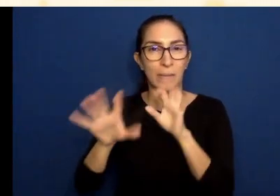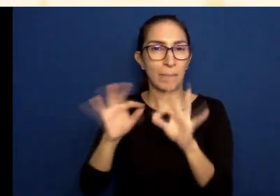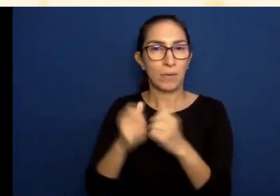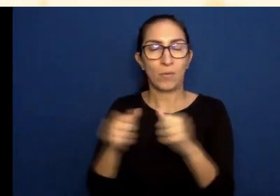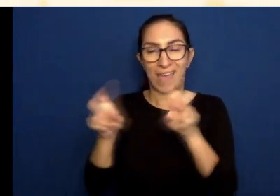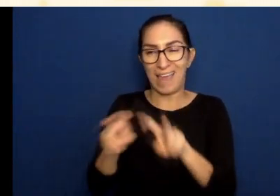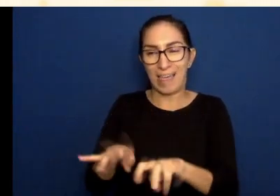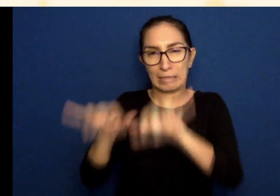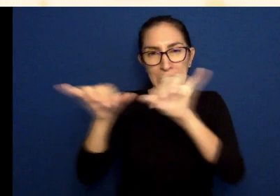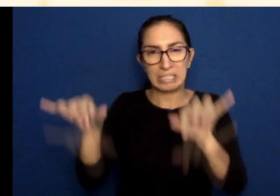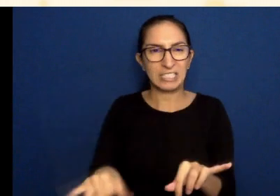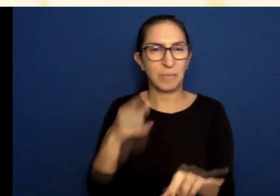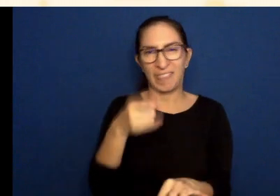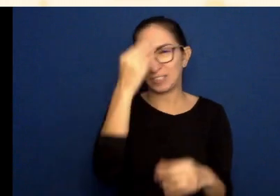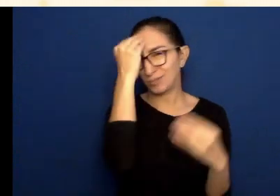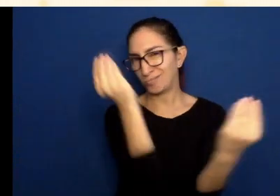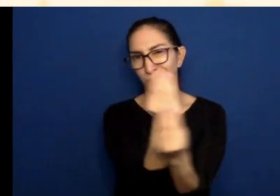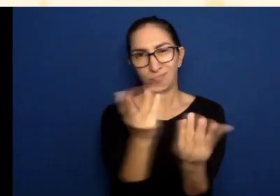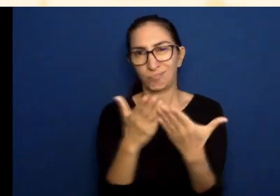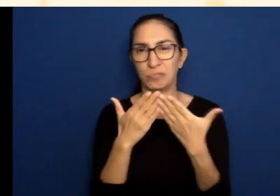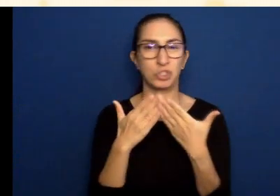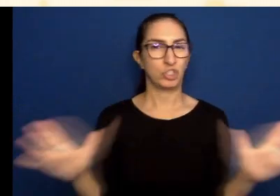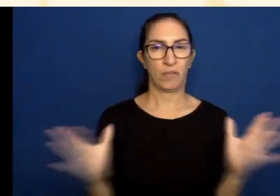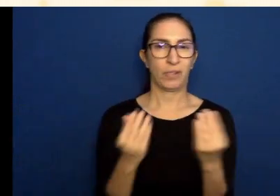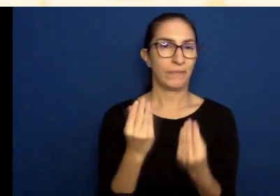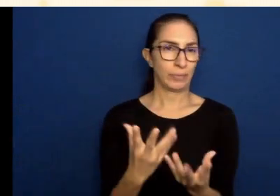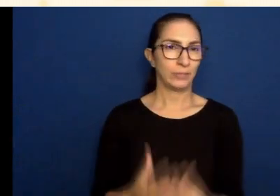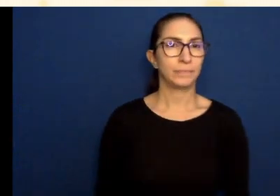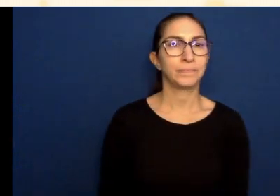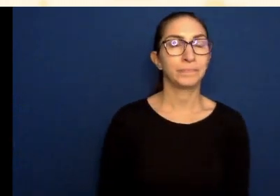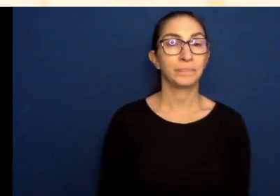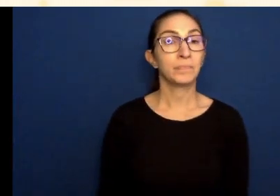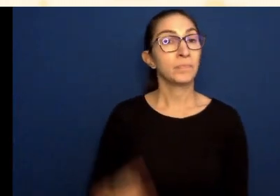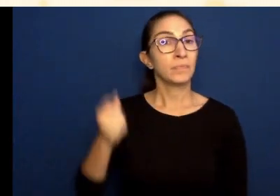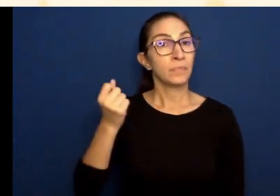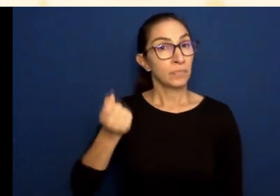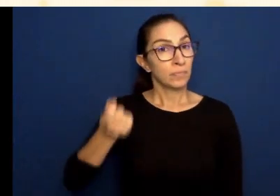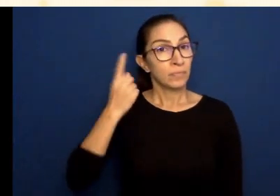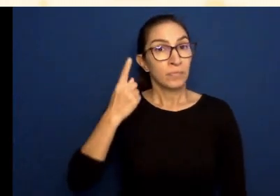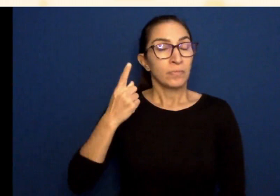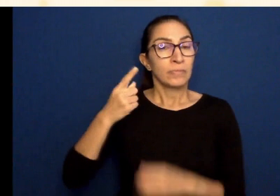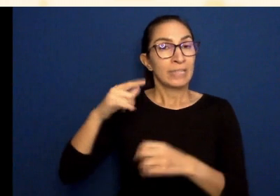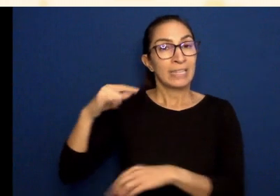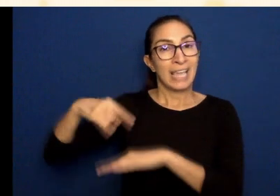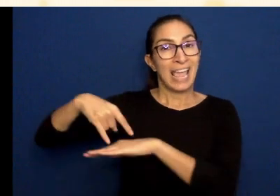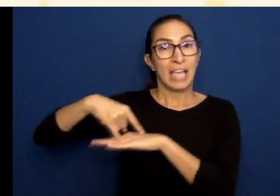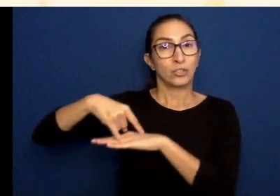So to best find the devices you really want to focus on, definitely look at that Google Analytics, or other analytics systems